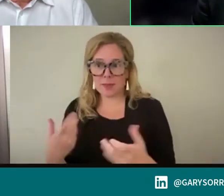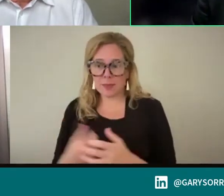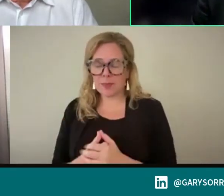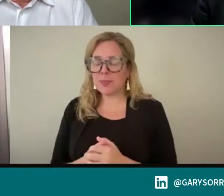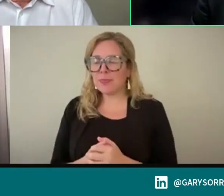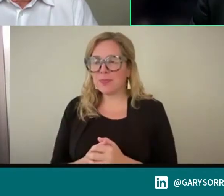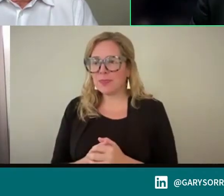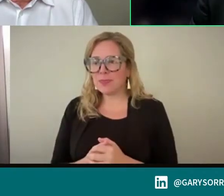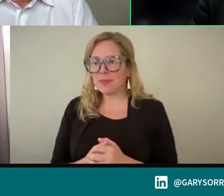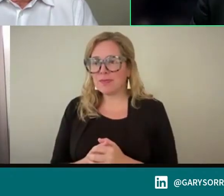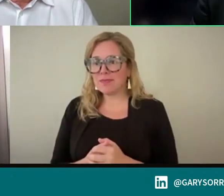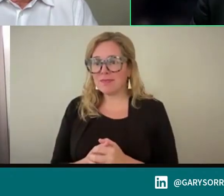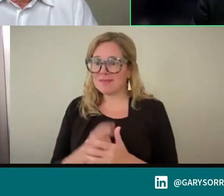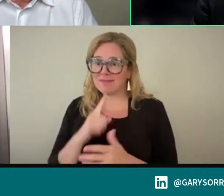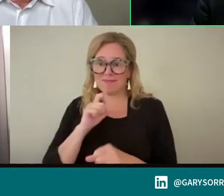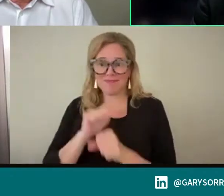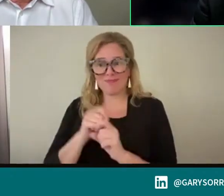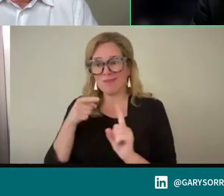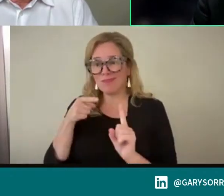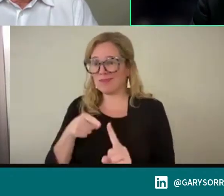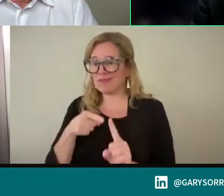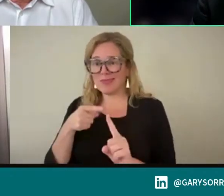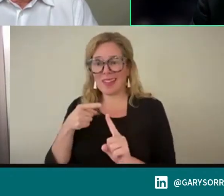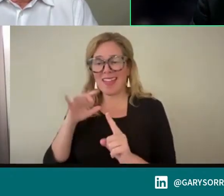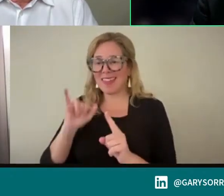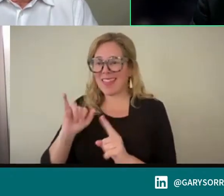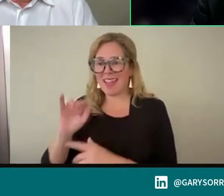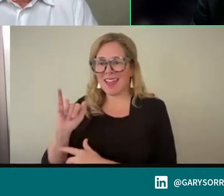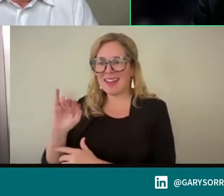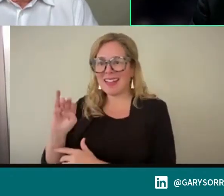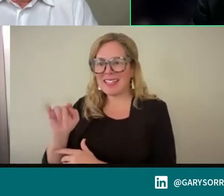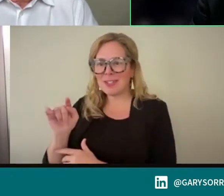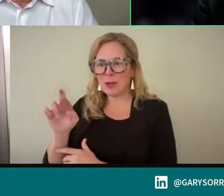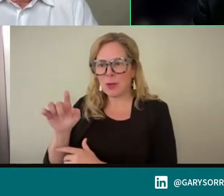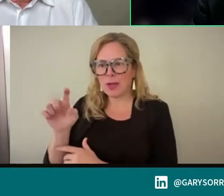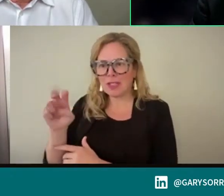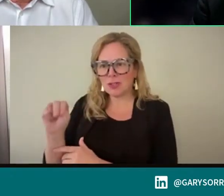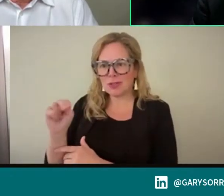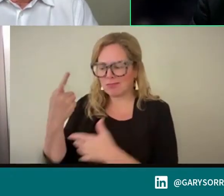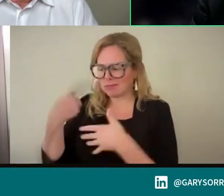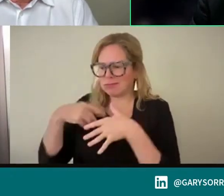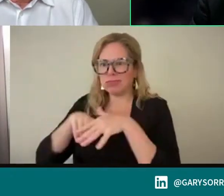Integration, we talk about integration but sometimes it's not always seamless. And, it